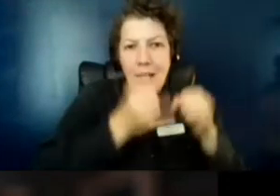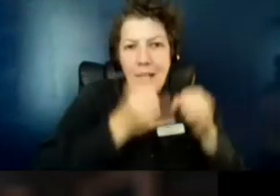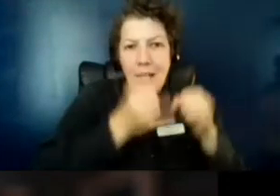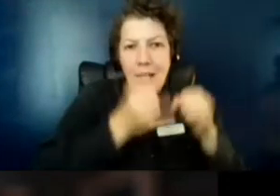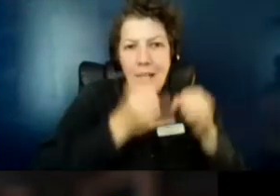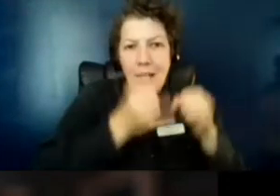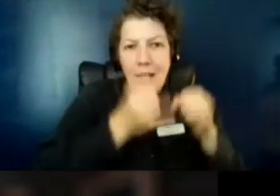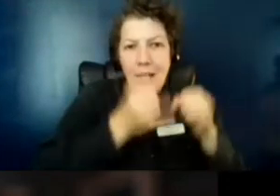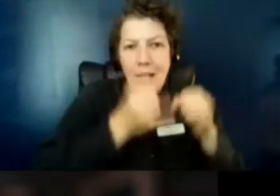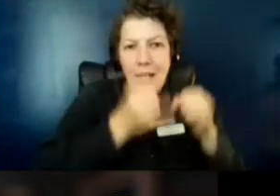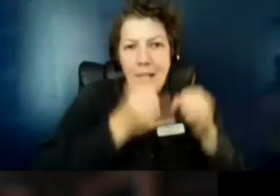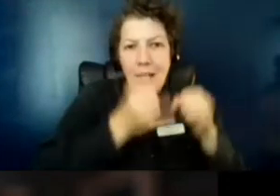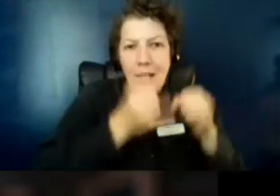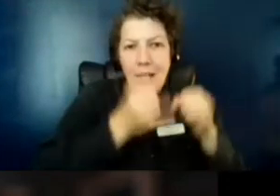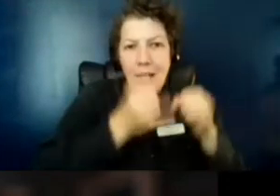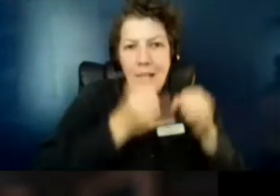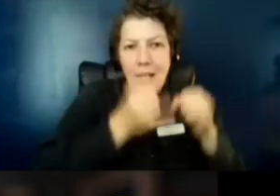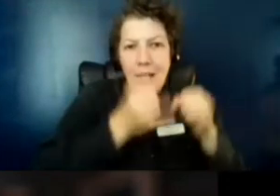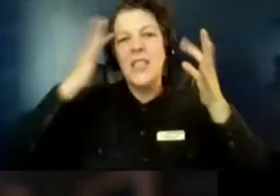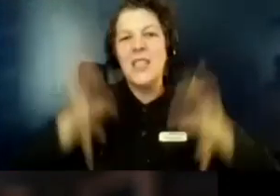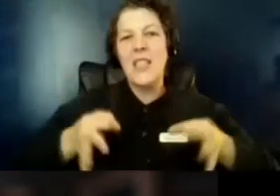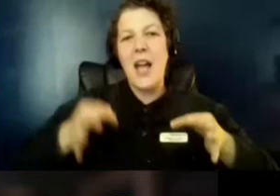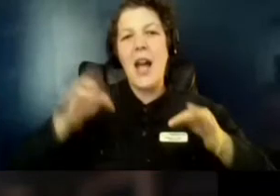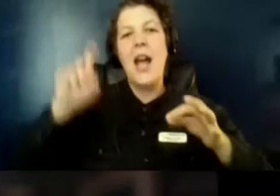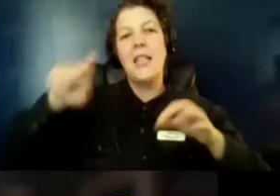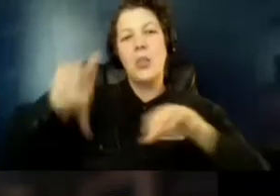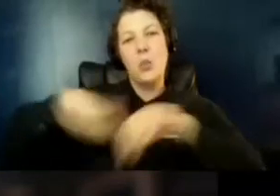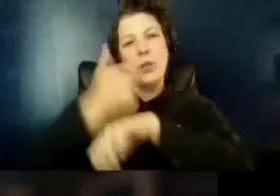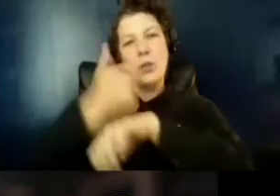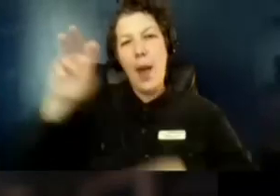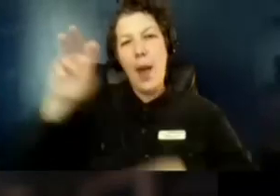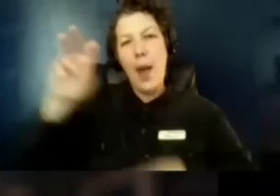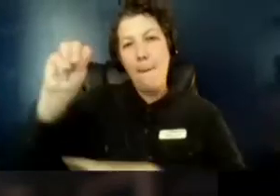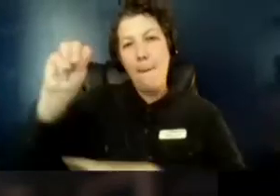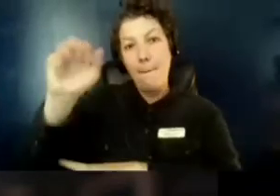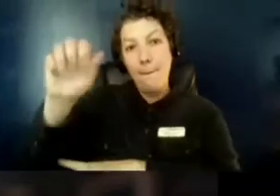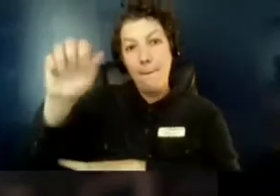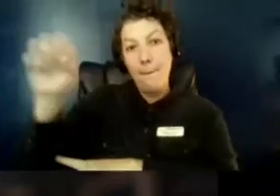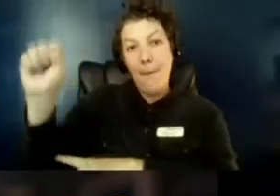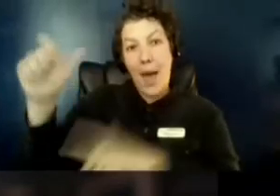produce rations. And this idea of basing everything off of